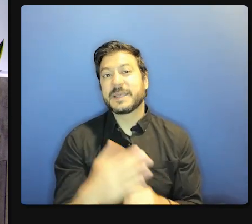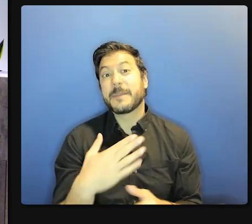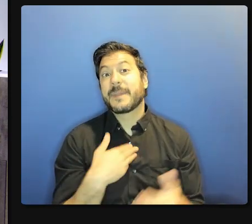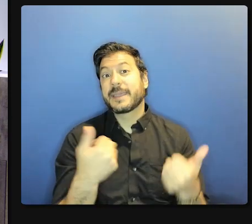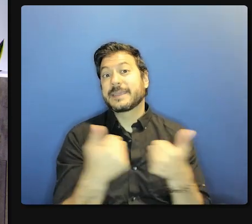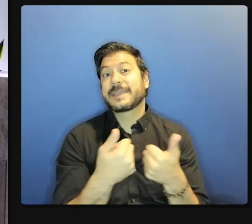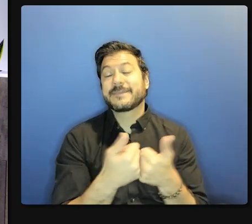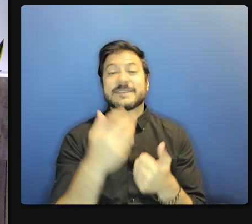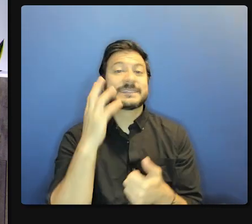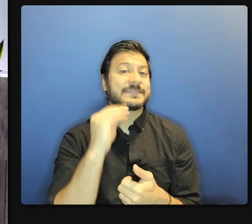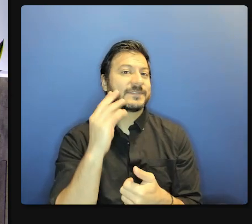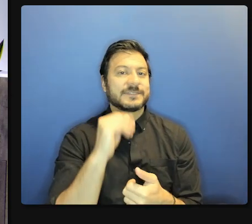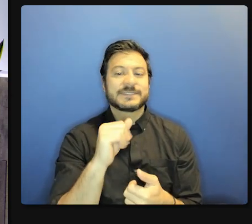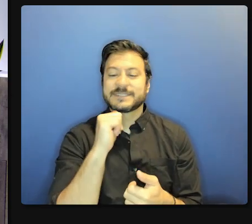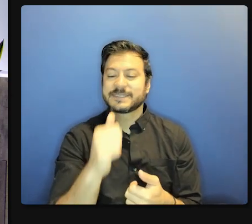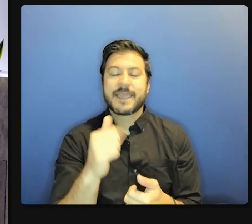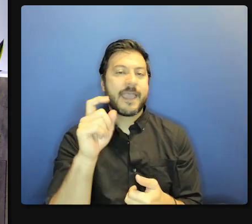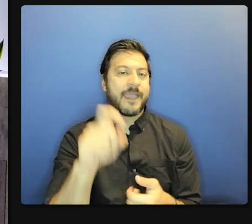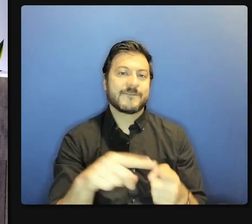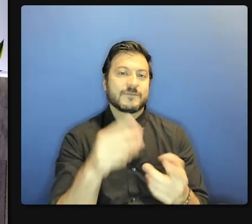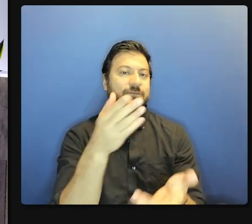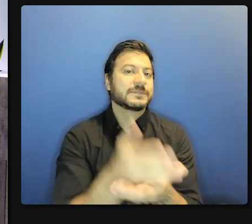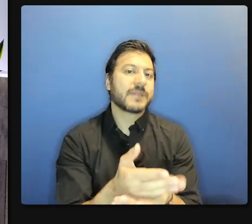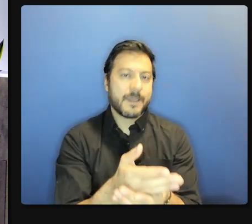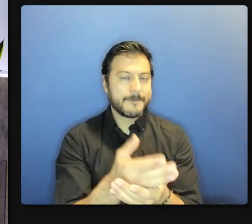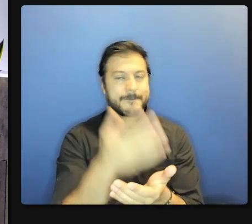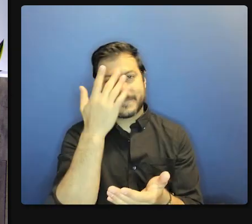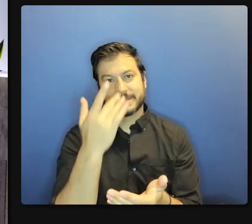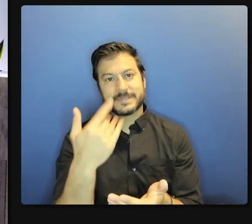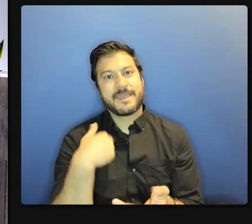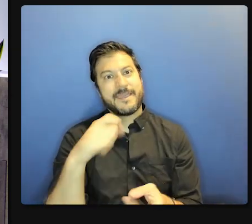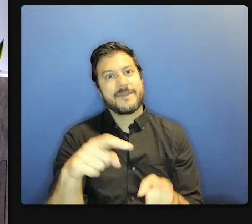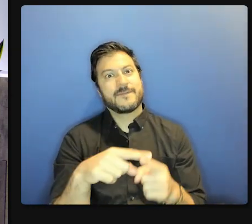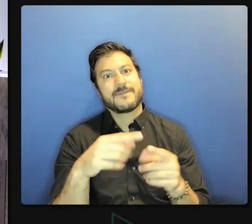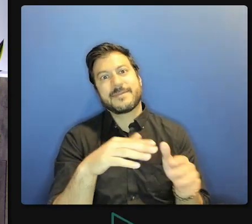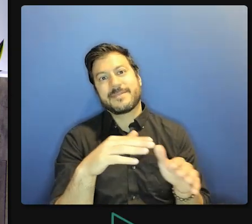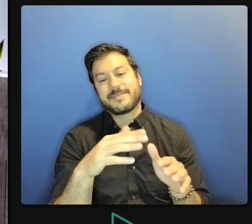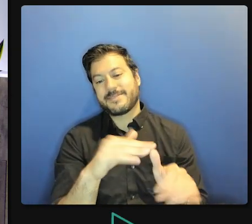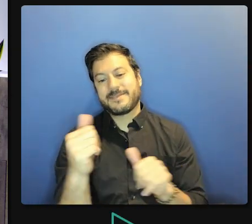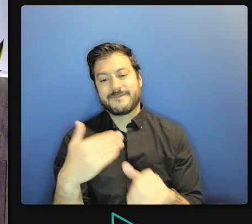My gaming experience doesn't have to stop because I had to leave my console.